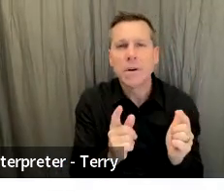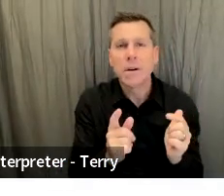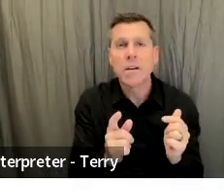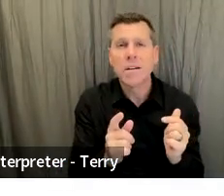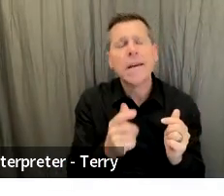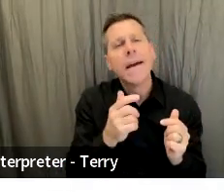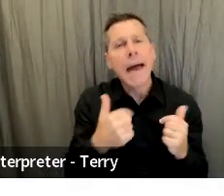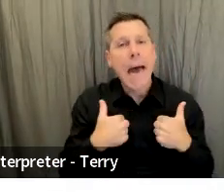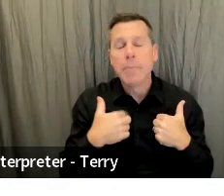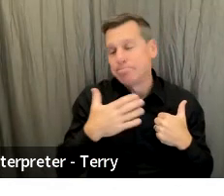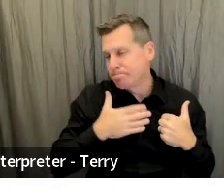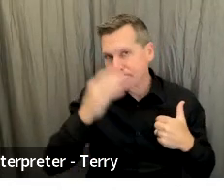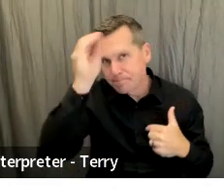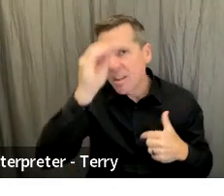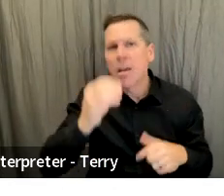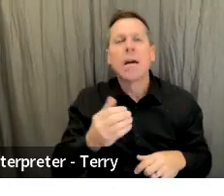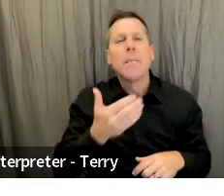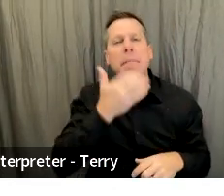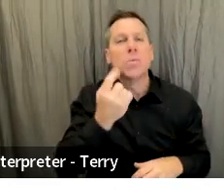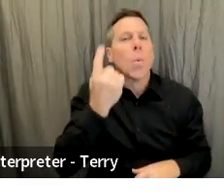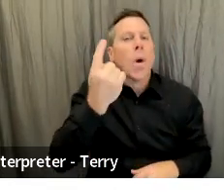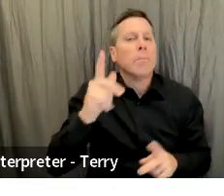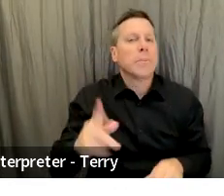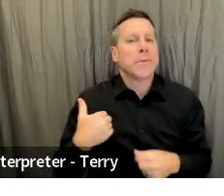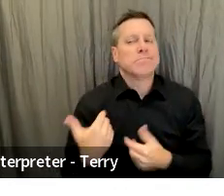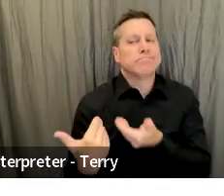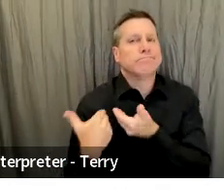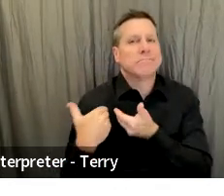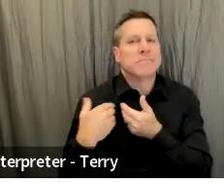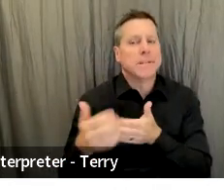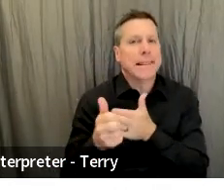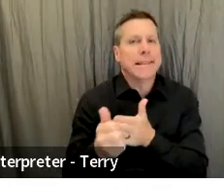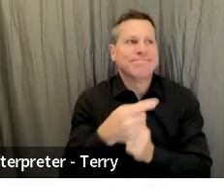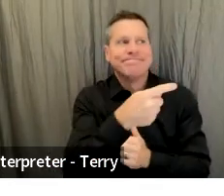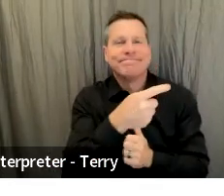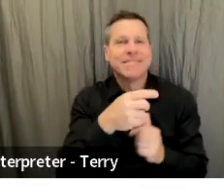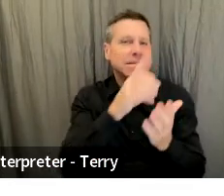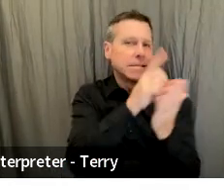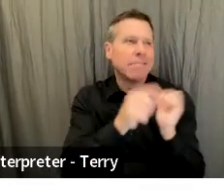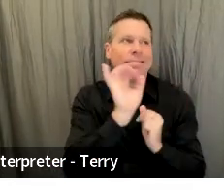kind of in charge of this organization. Okay. And I think that's it.